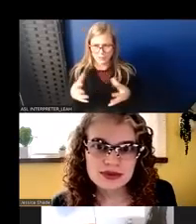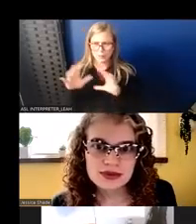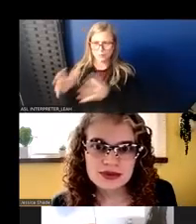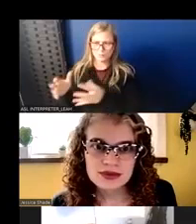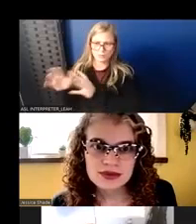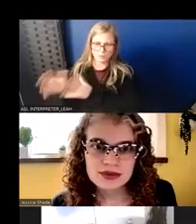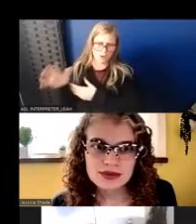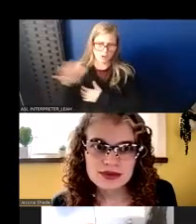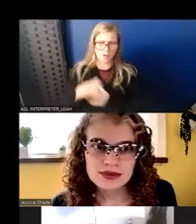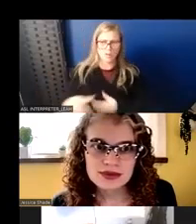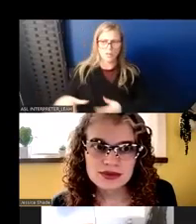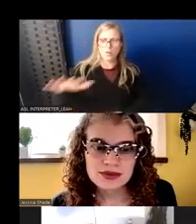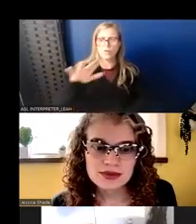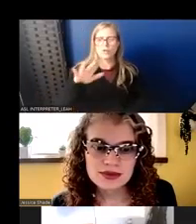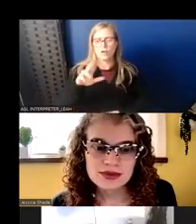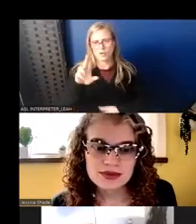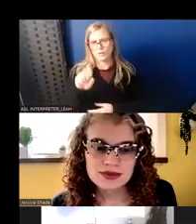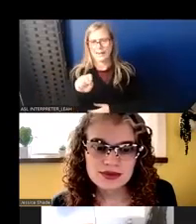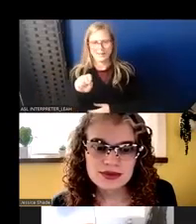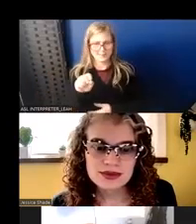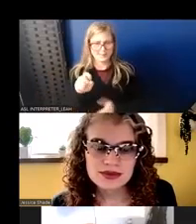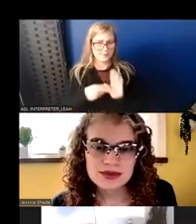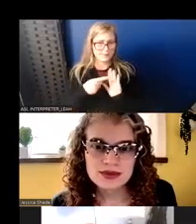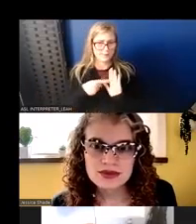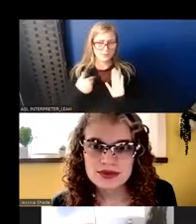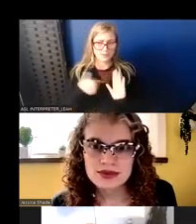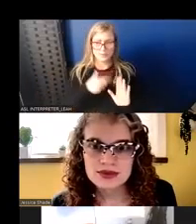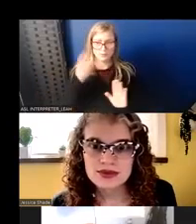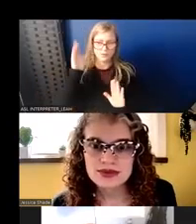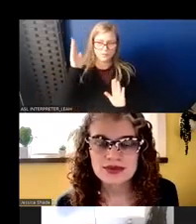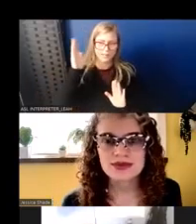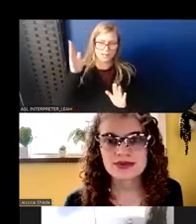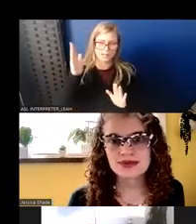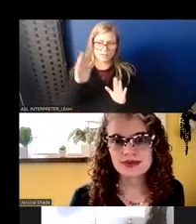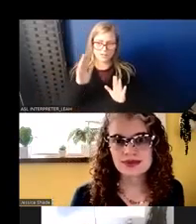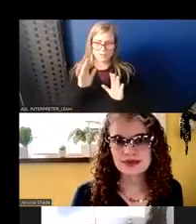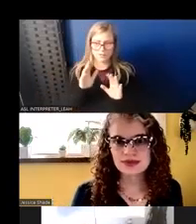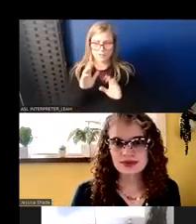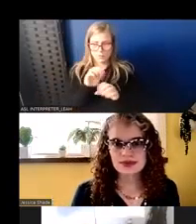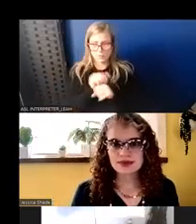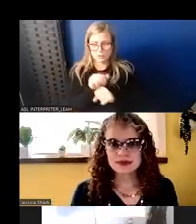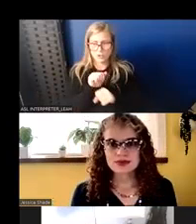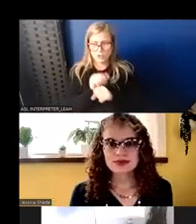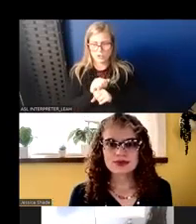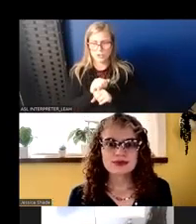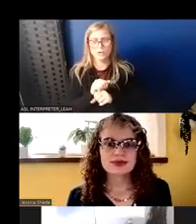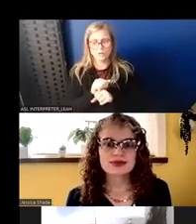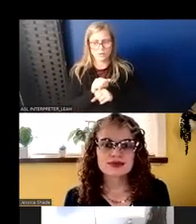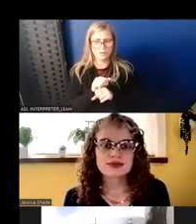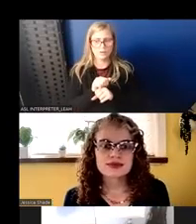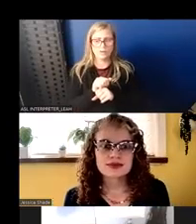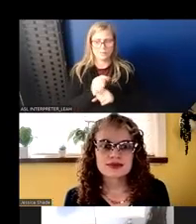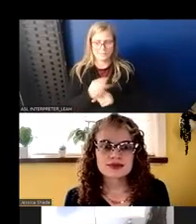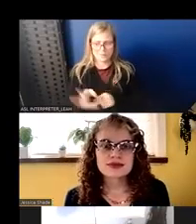We sometimes present some of our works at several of the conferences.